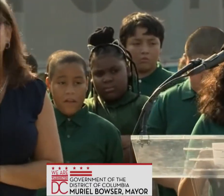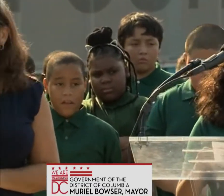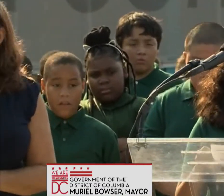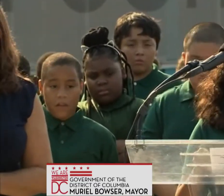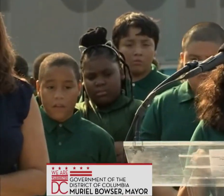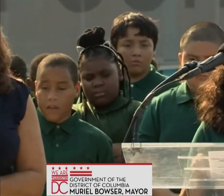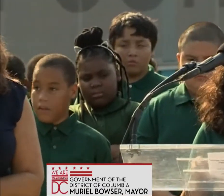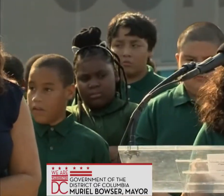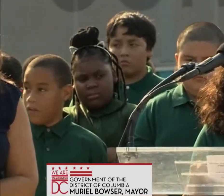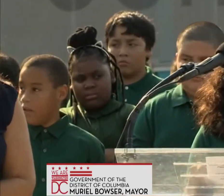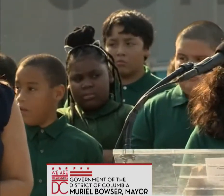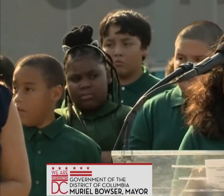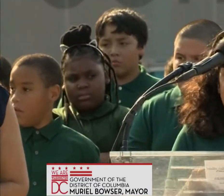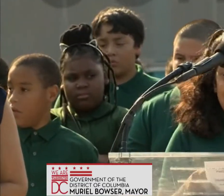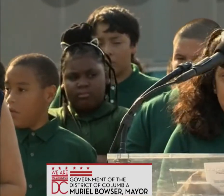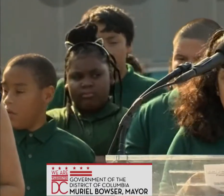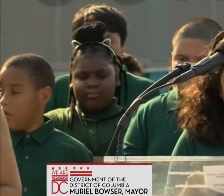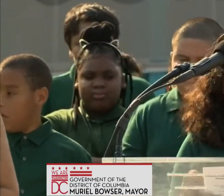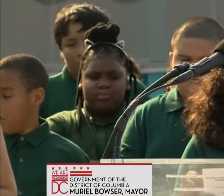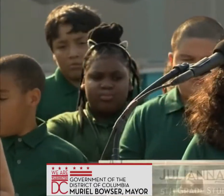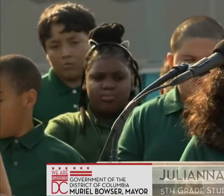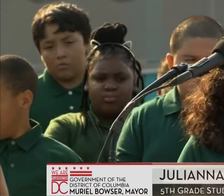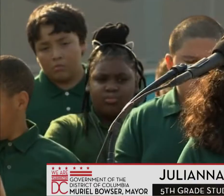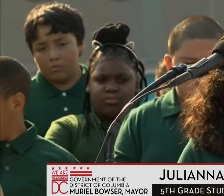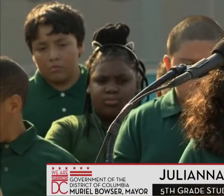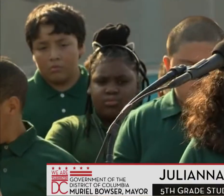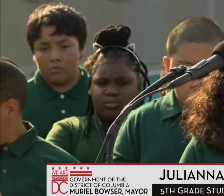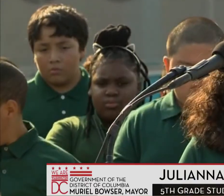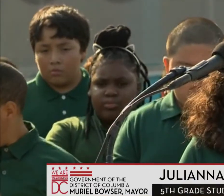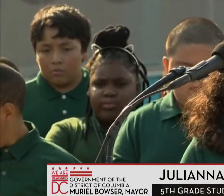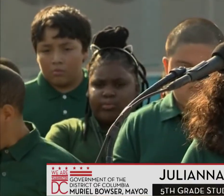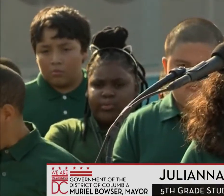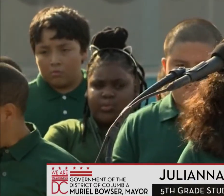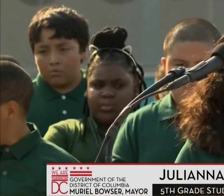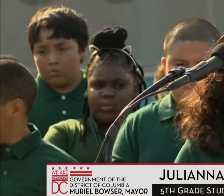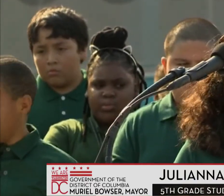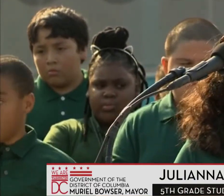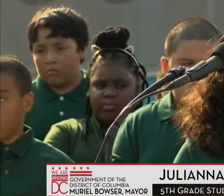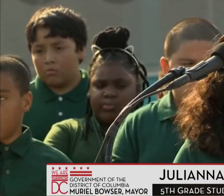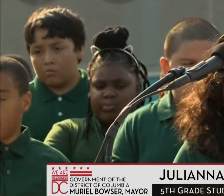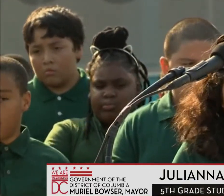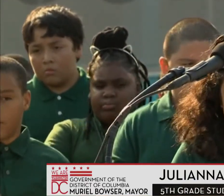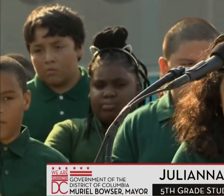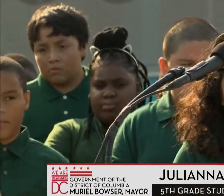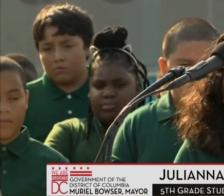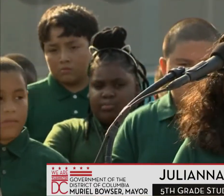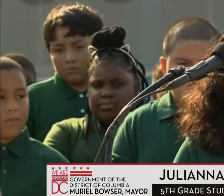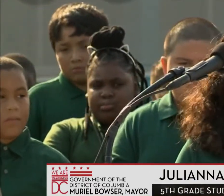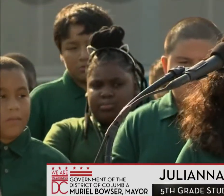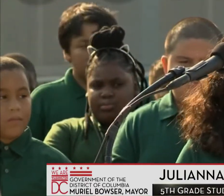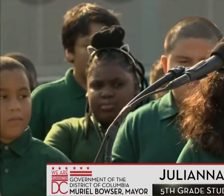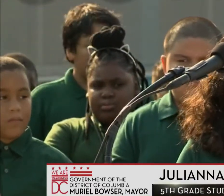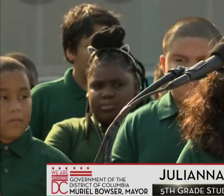favorita es lectura por que puedo lil Pandavas dyskinesia das Y aprender a